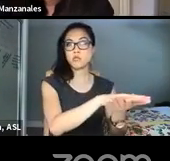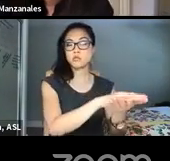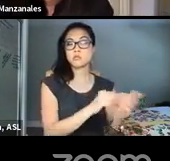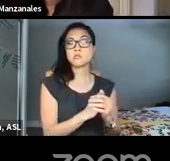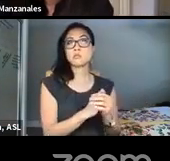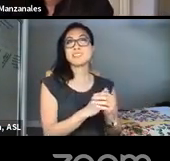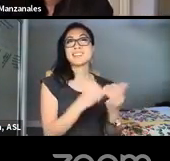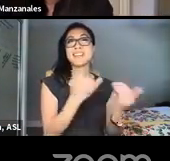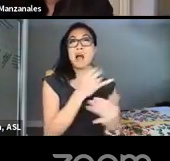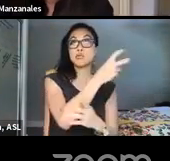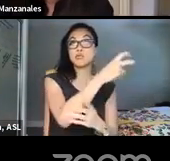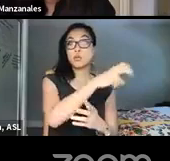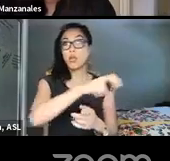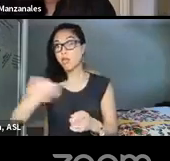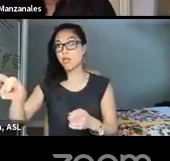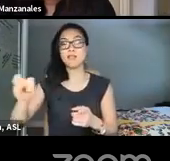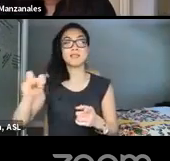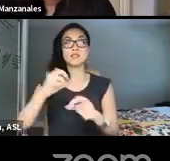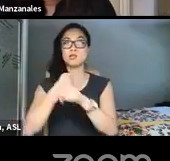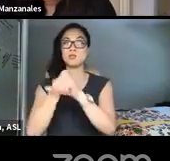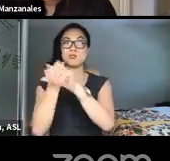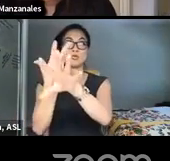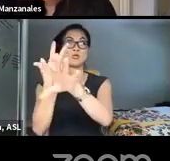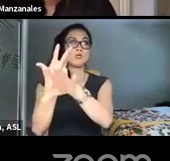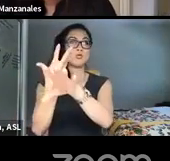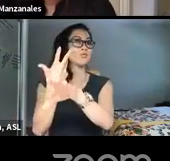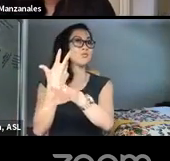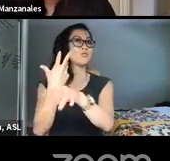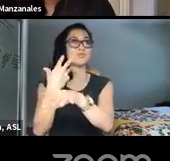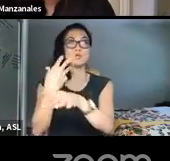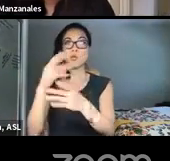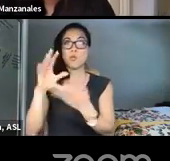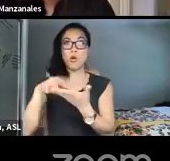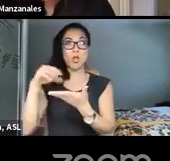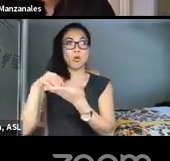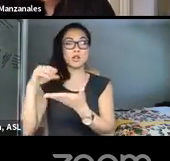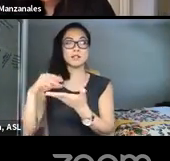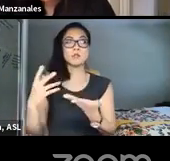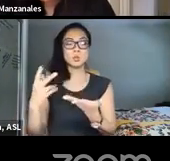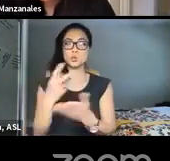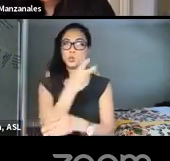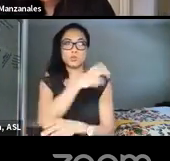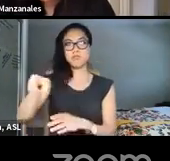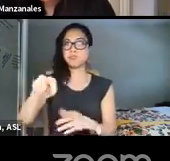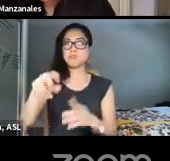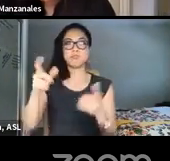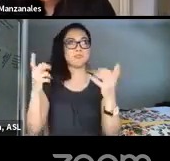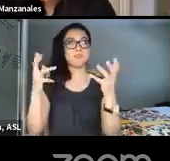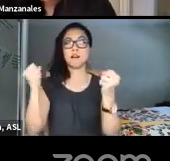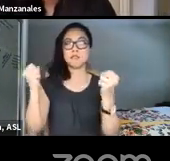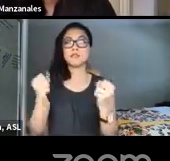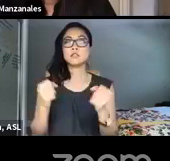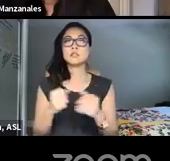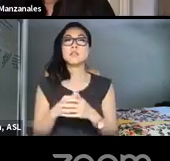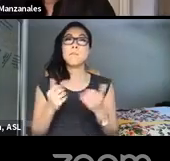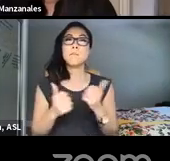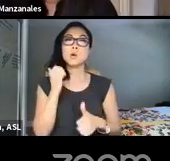Before COVID-19, our office of special projects provided professional developments